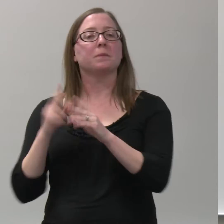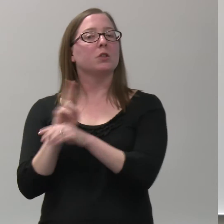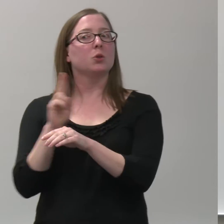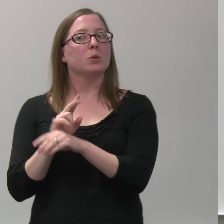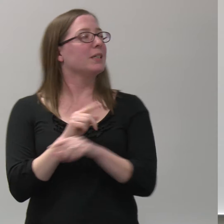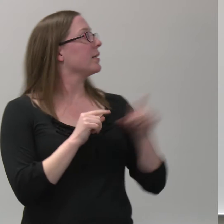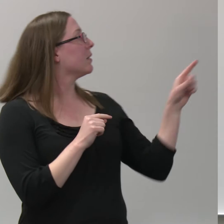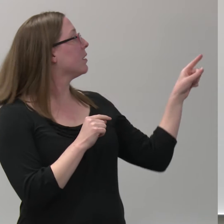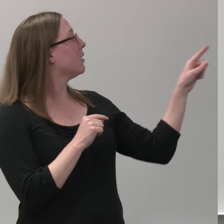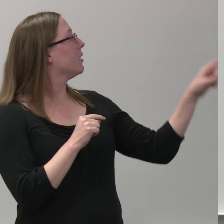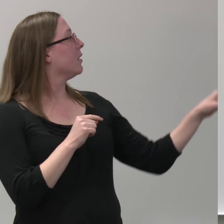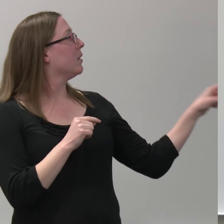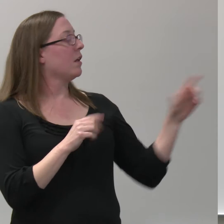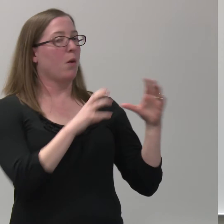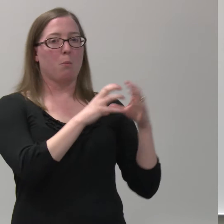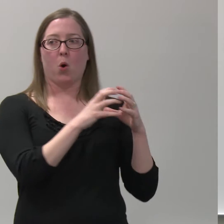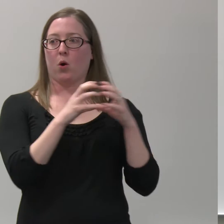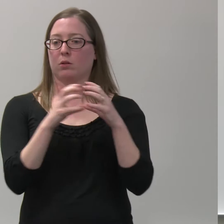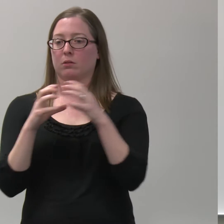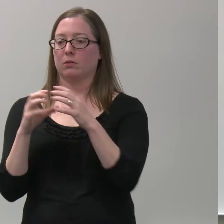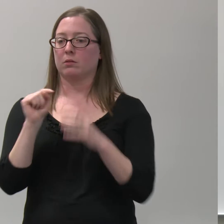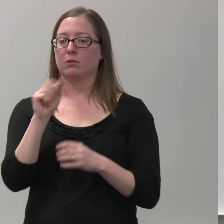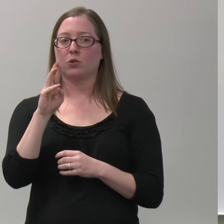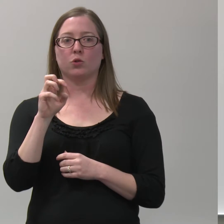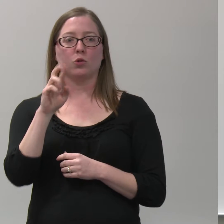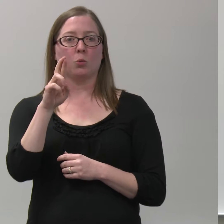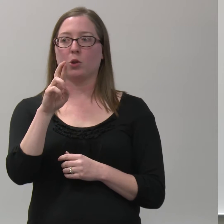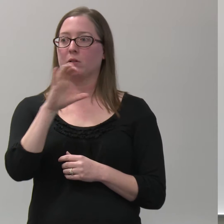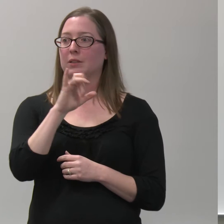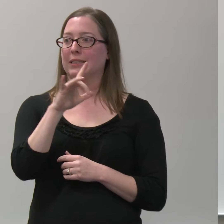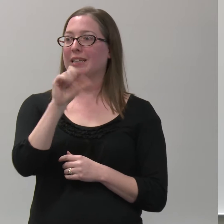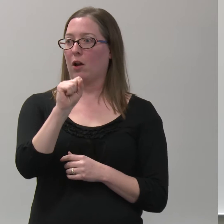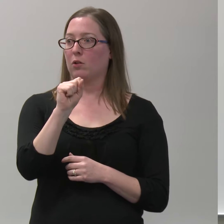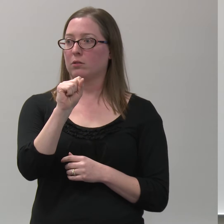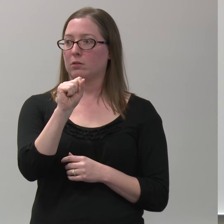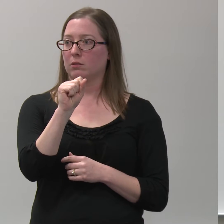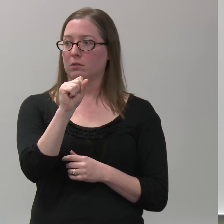These are balls of tumor cells that were grown in vitro.